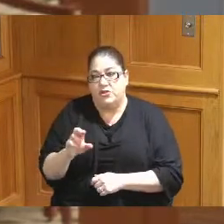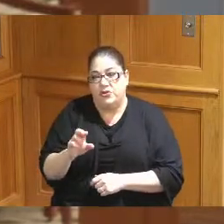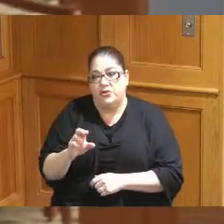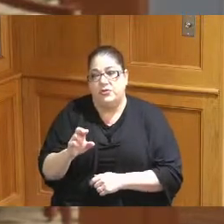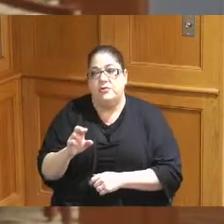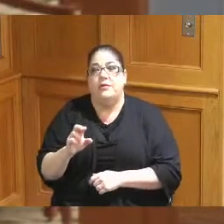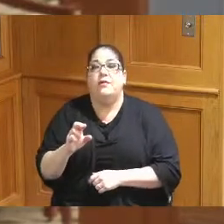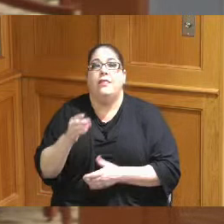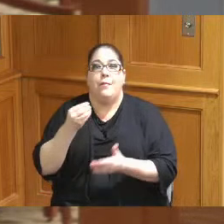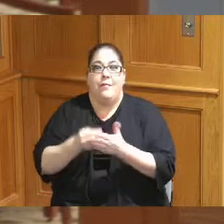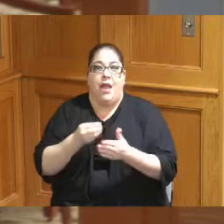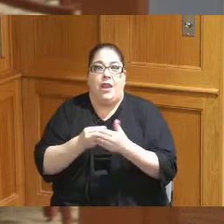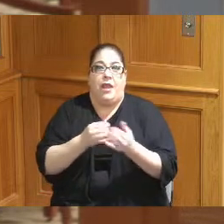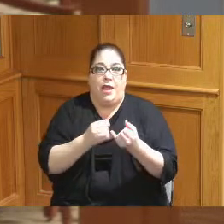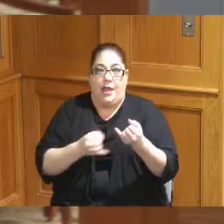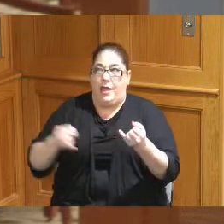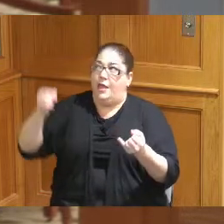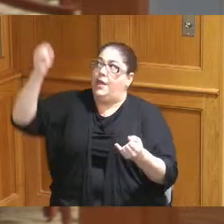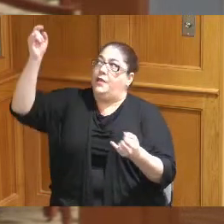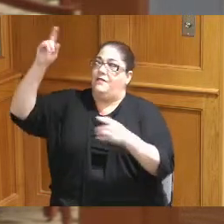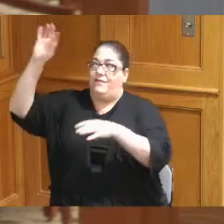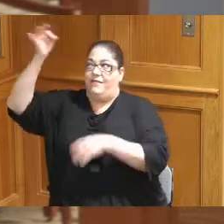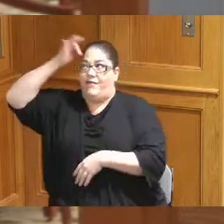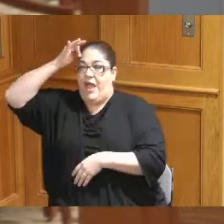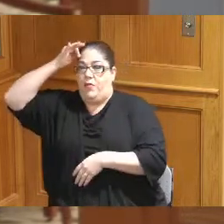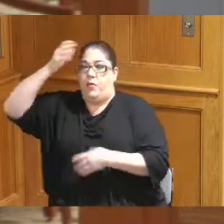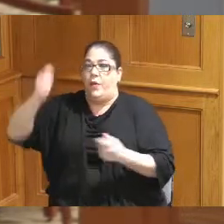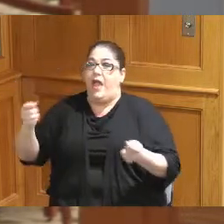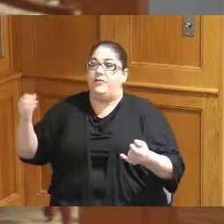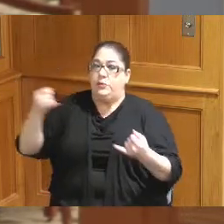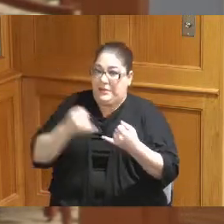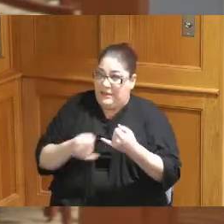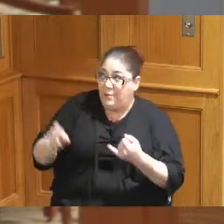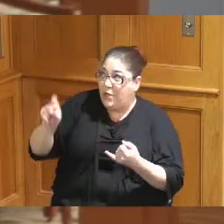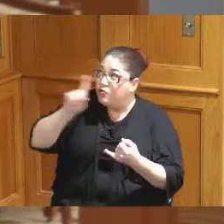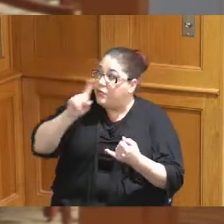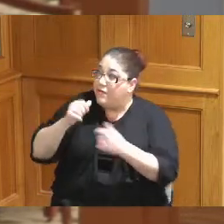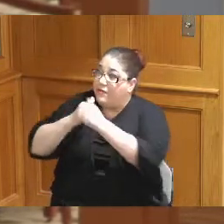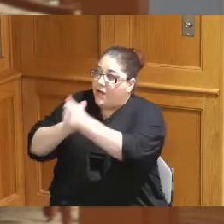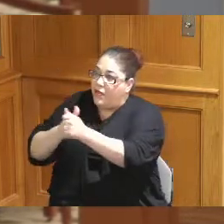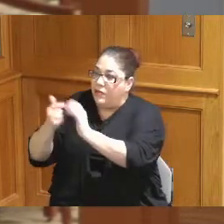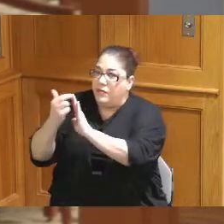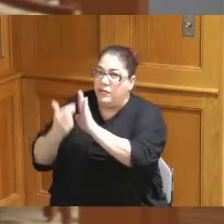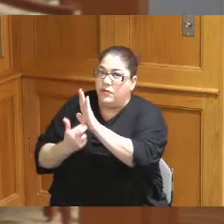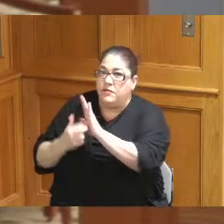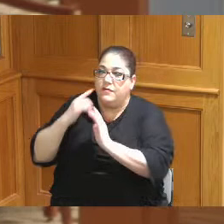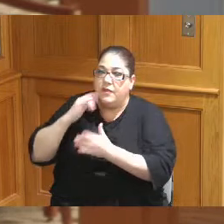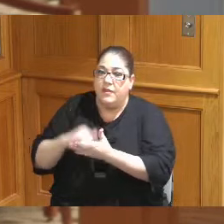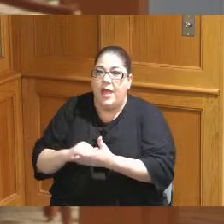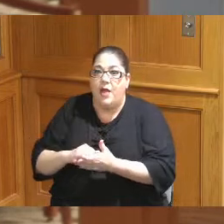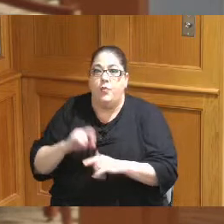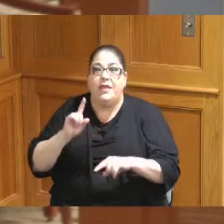attached to the money that we have to constantly juggle we can't fund a service in and of itself